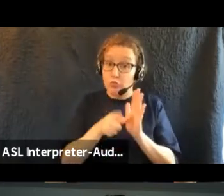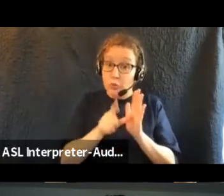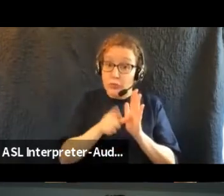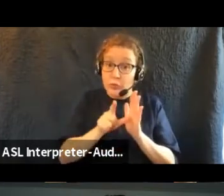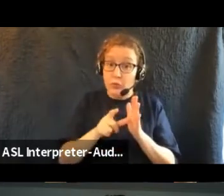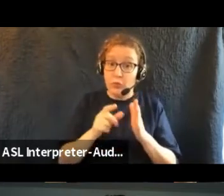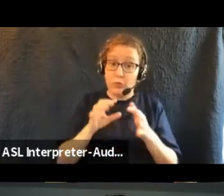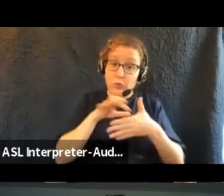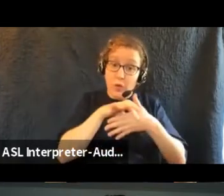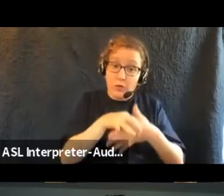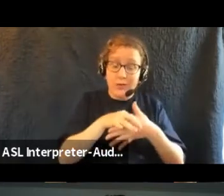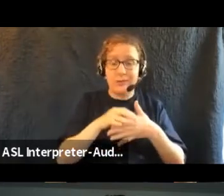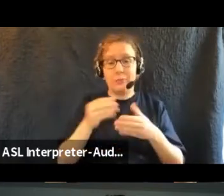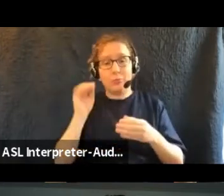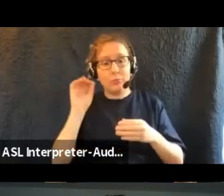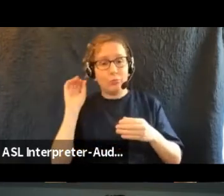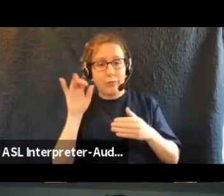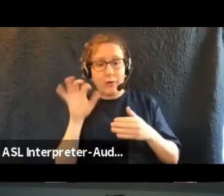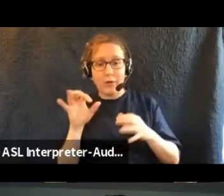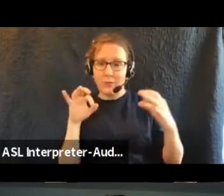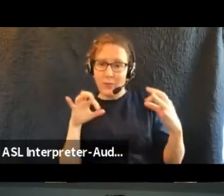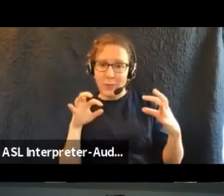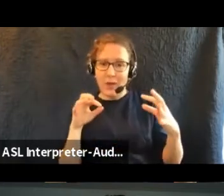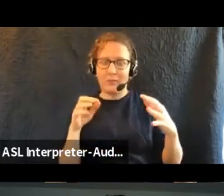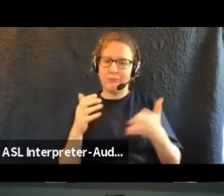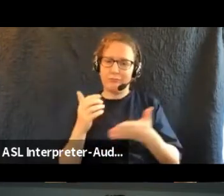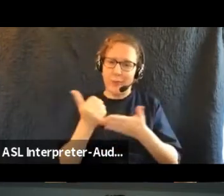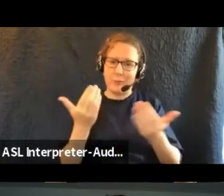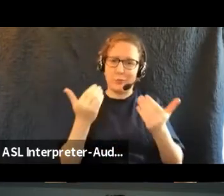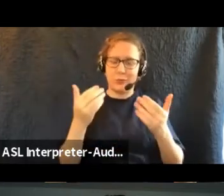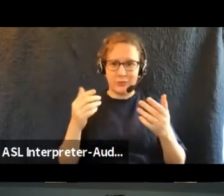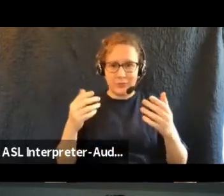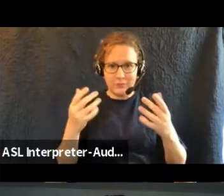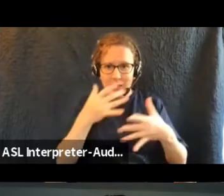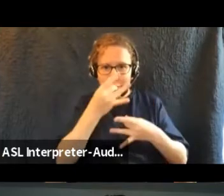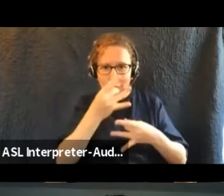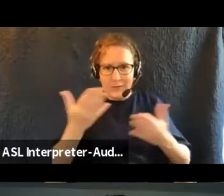inviting feedback and helping drum up interest among the rest of the alumni.